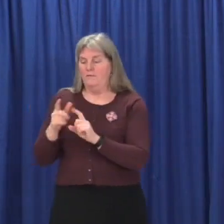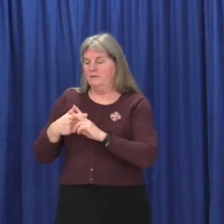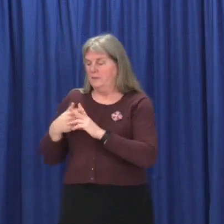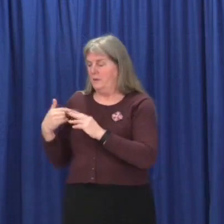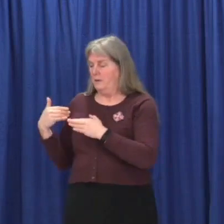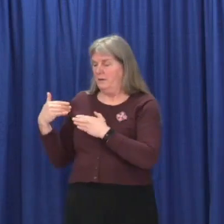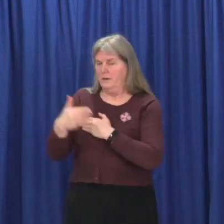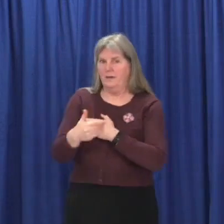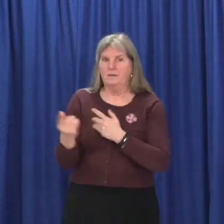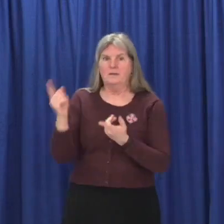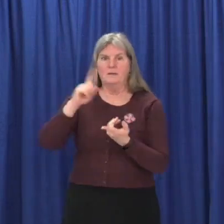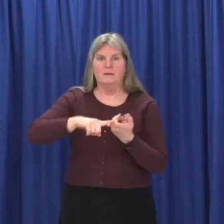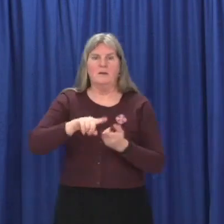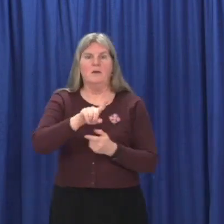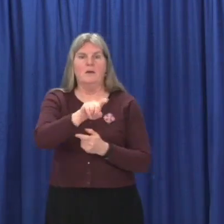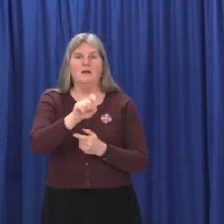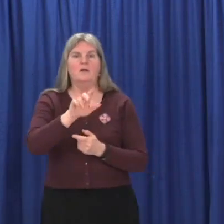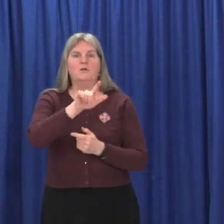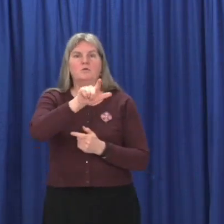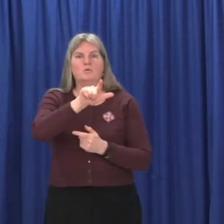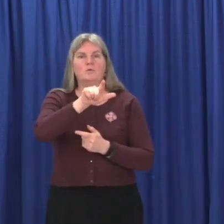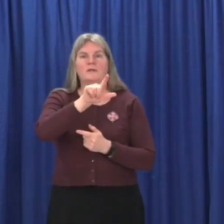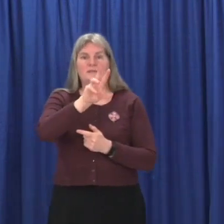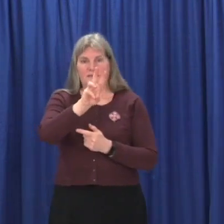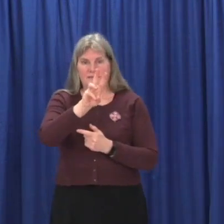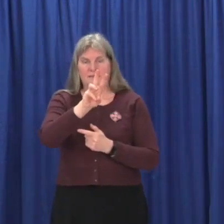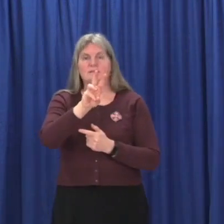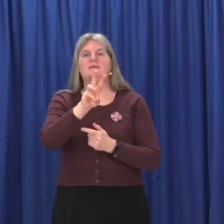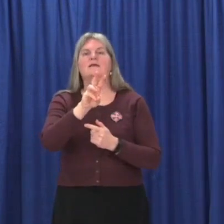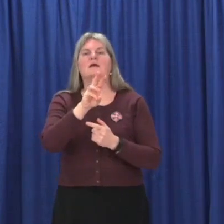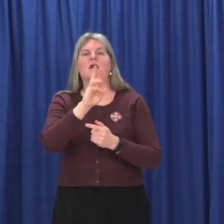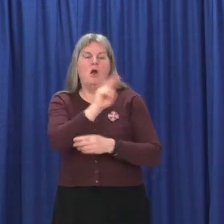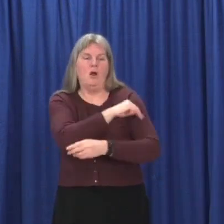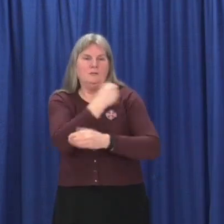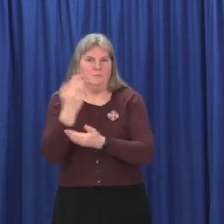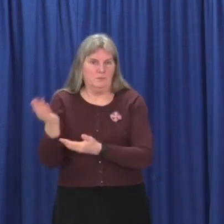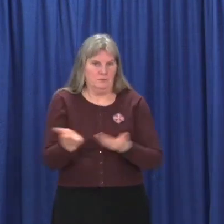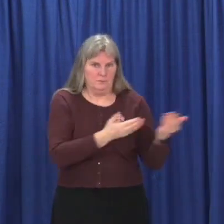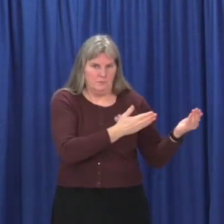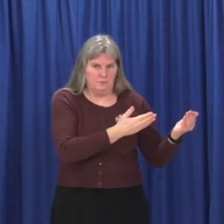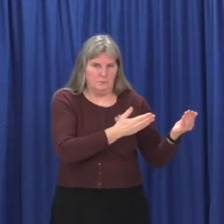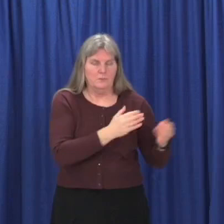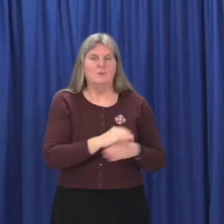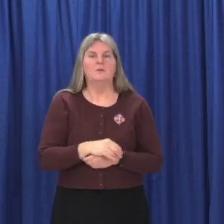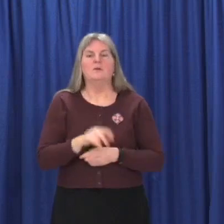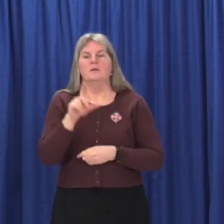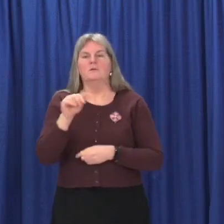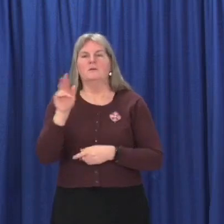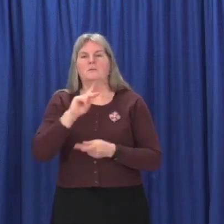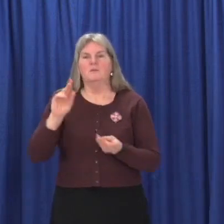126 hospitalizations due to COVID-19, and a total of 20 deaths.